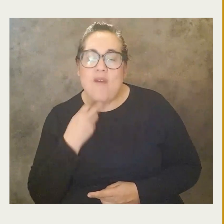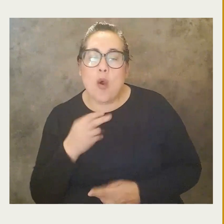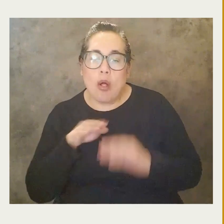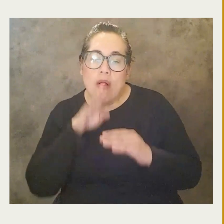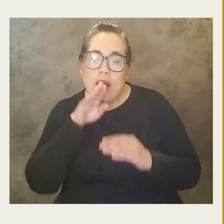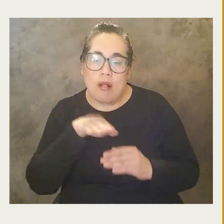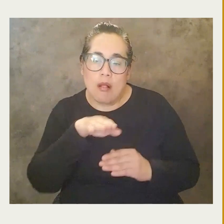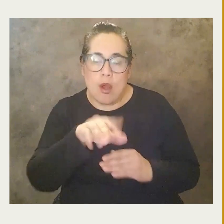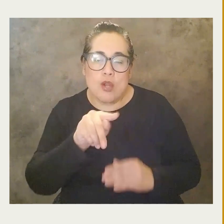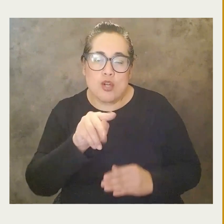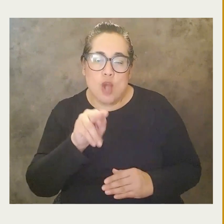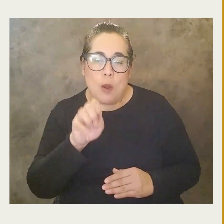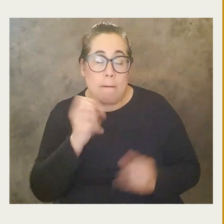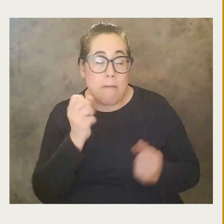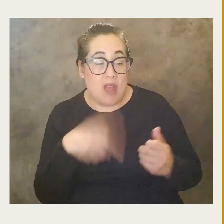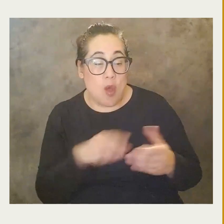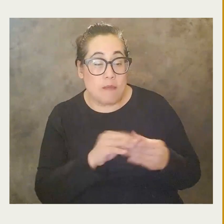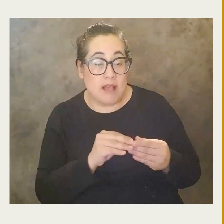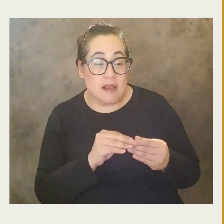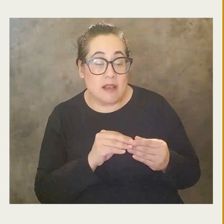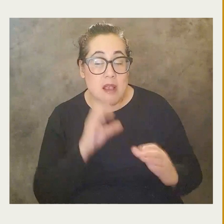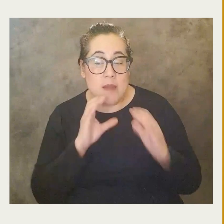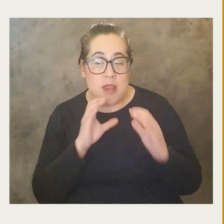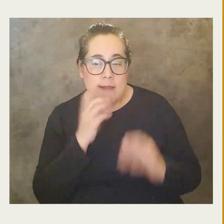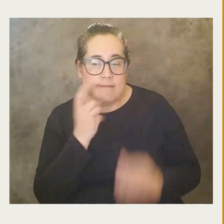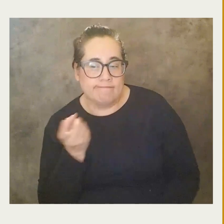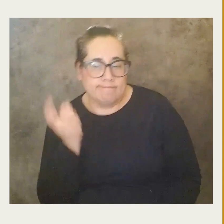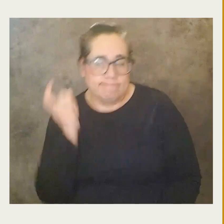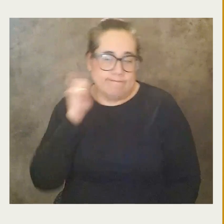Many of these messages are communicated unconsciously.